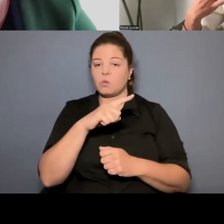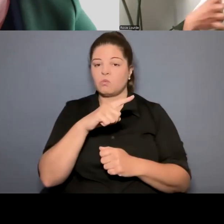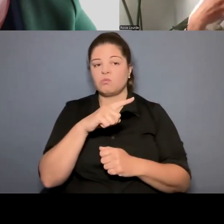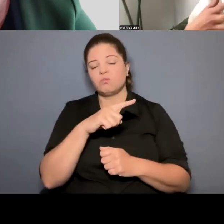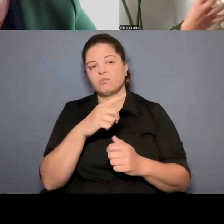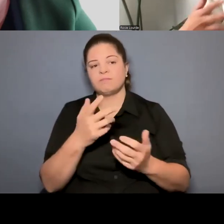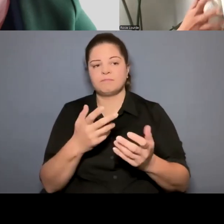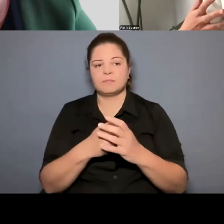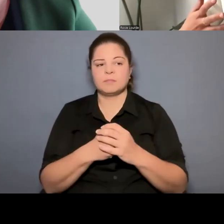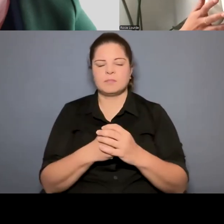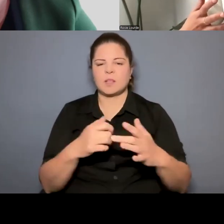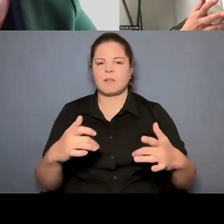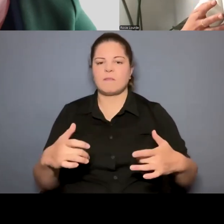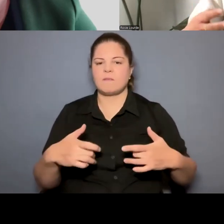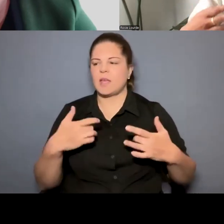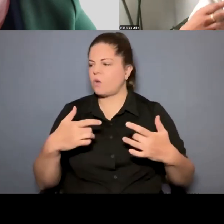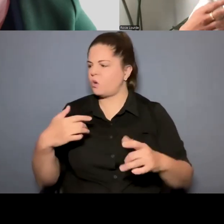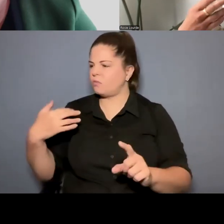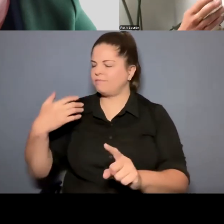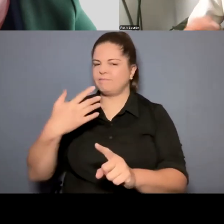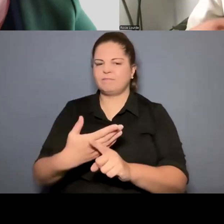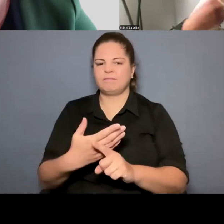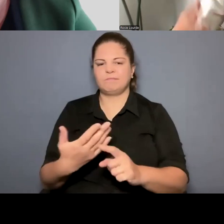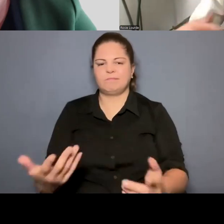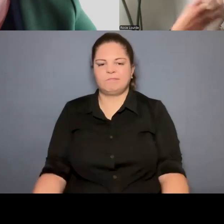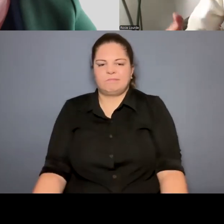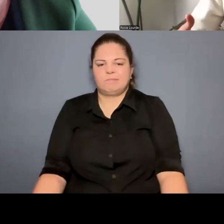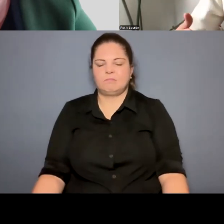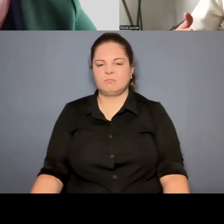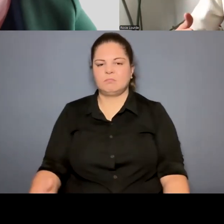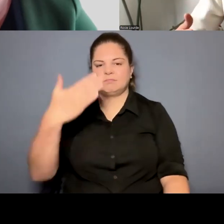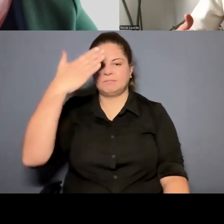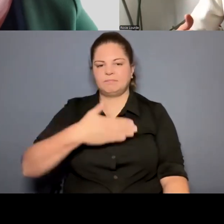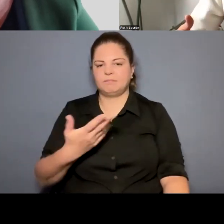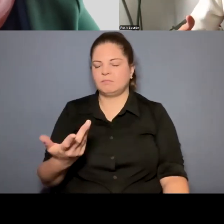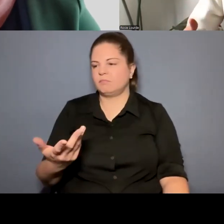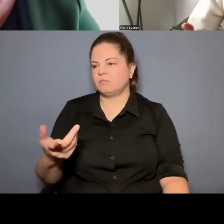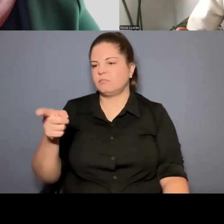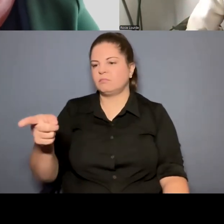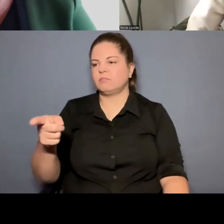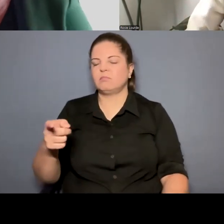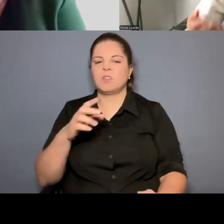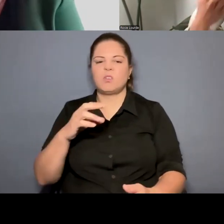numbness that has built up over time, around some inappropriate behaviour and people can